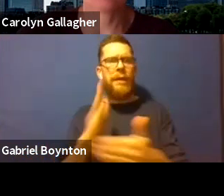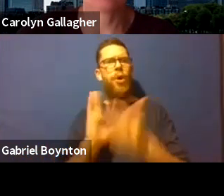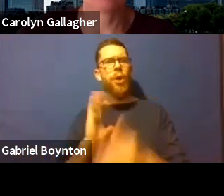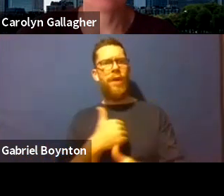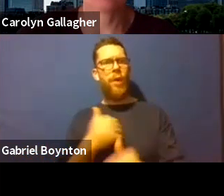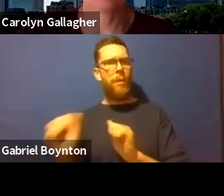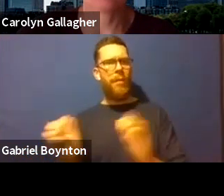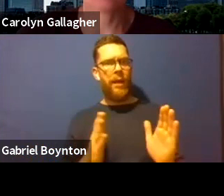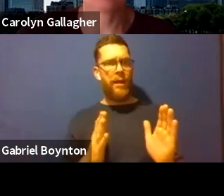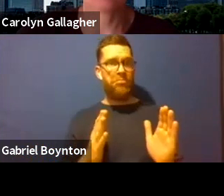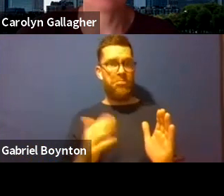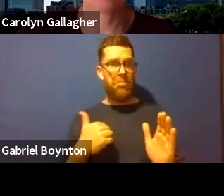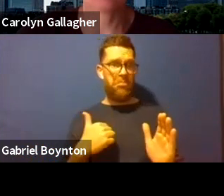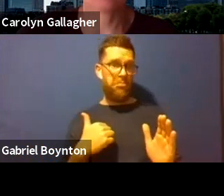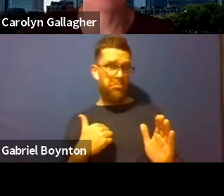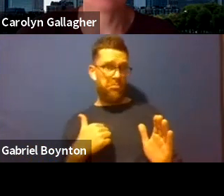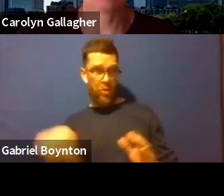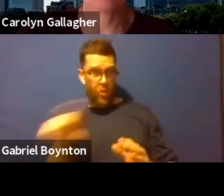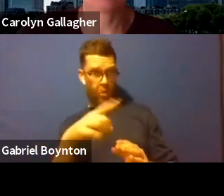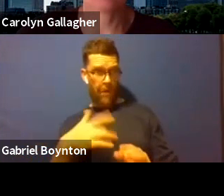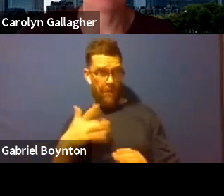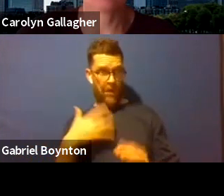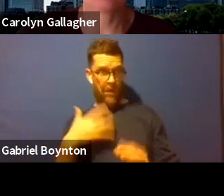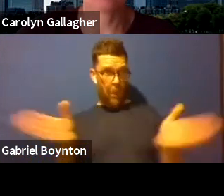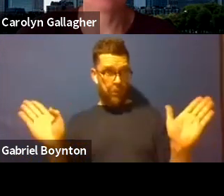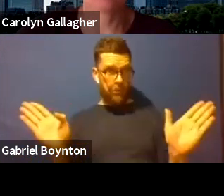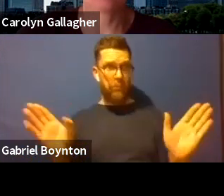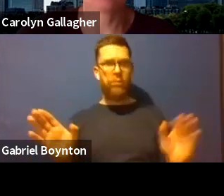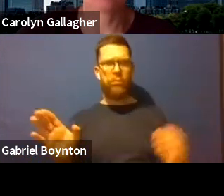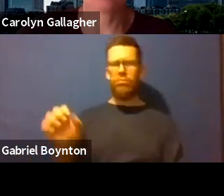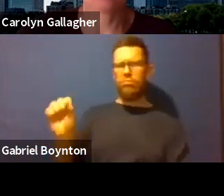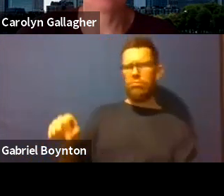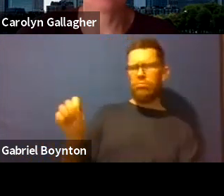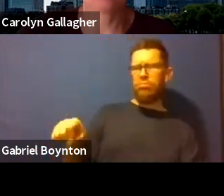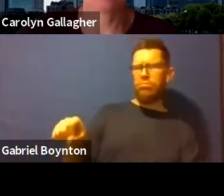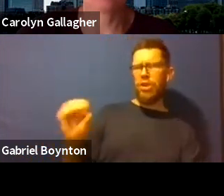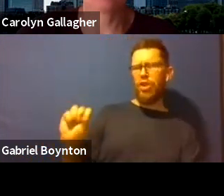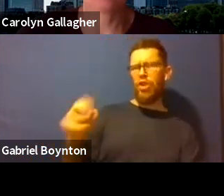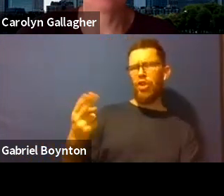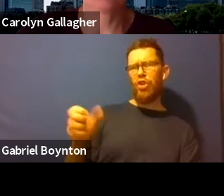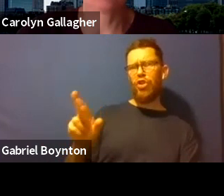Deniz Savas: How do people feel about that. Sheri Cohen: I agreed. And as I think we just keep it on going until otherwise noted, I mean it's, you know,